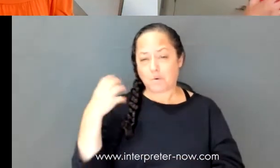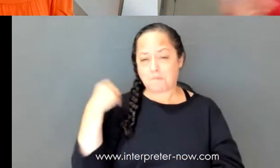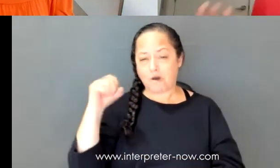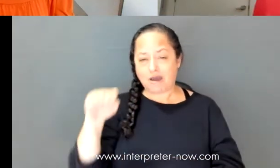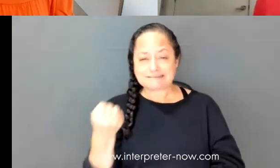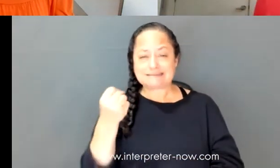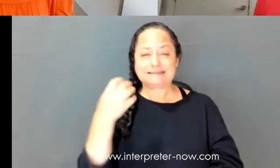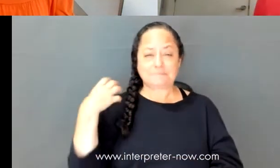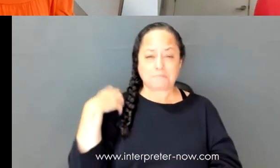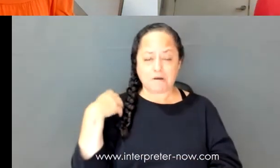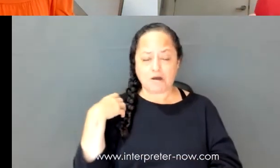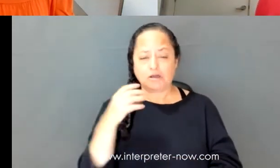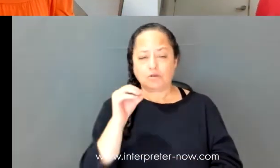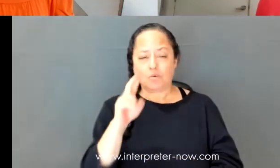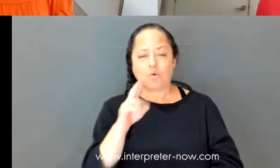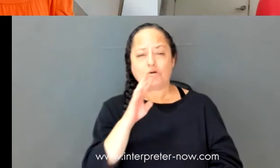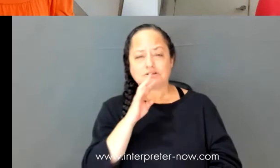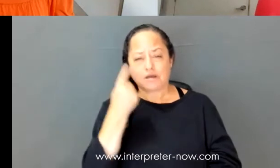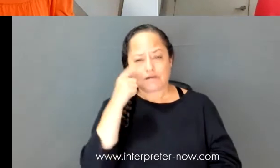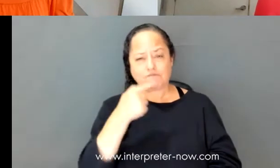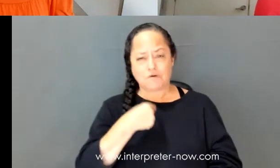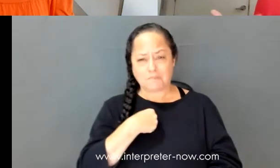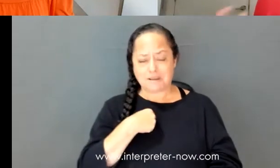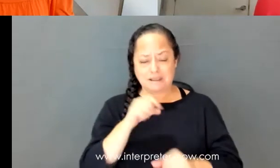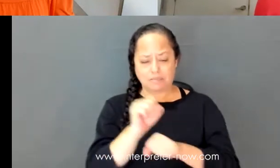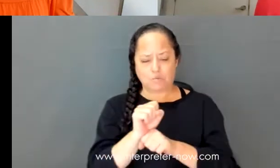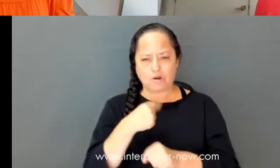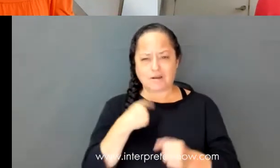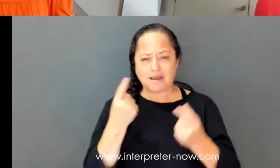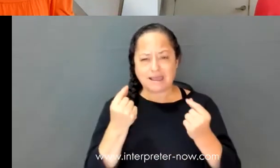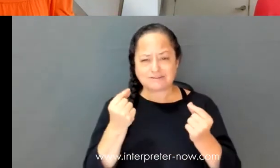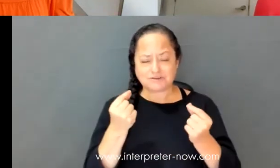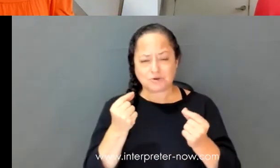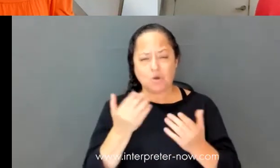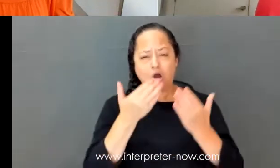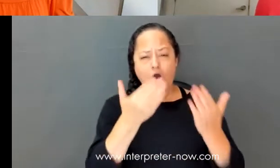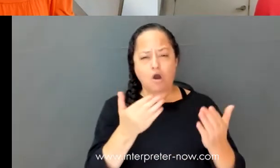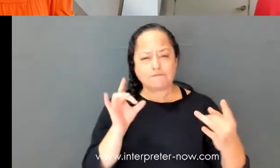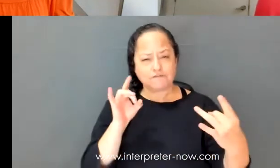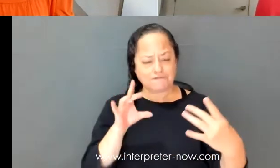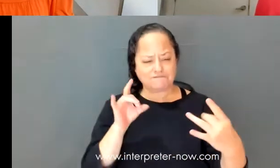talk for me in the work I do with a client and offer feedback, like hey, this situation